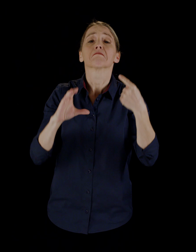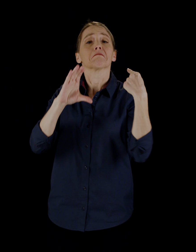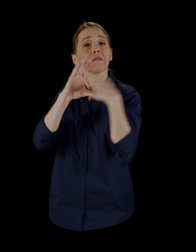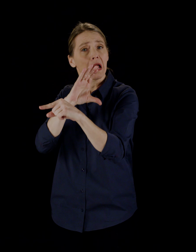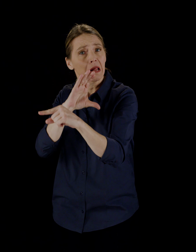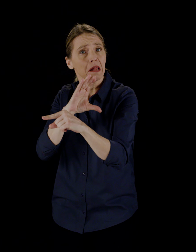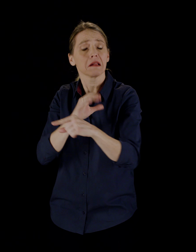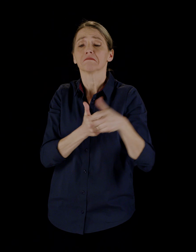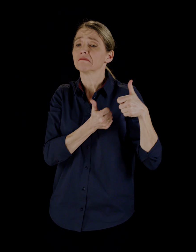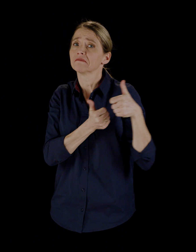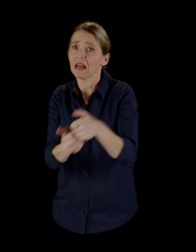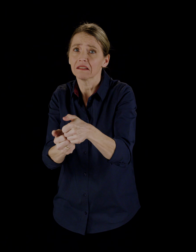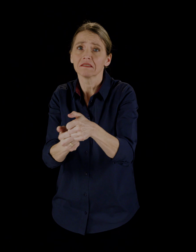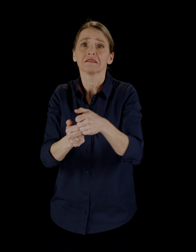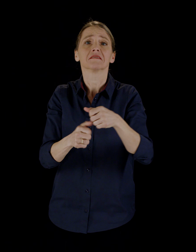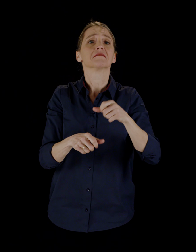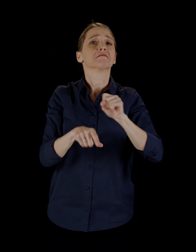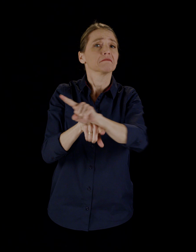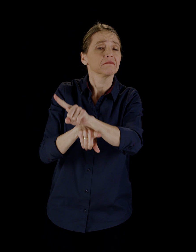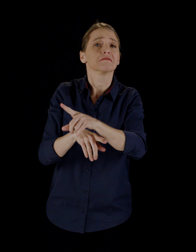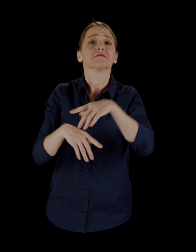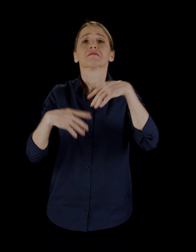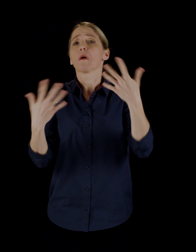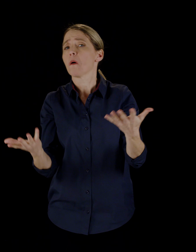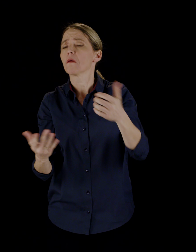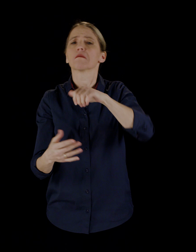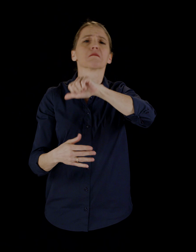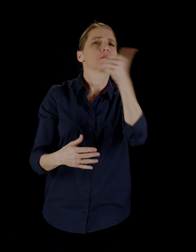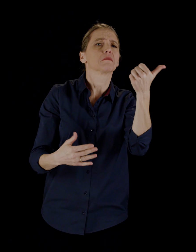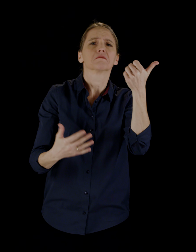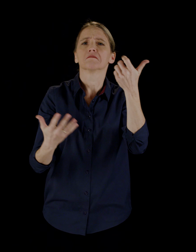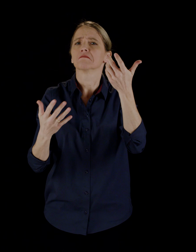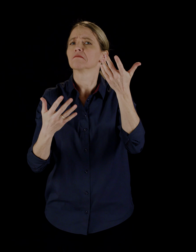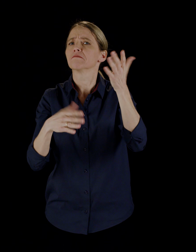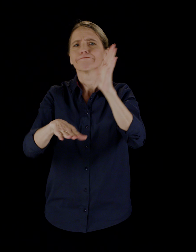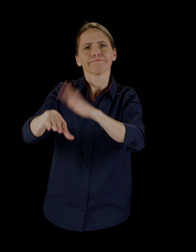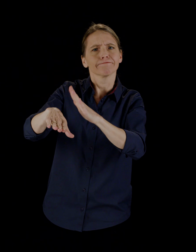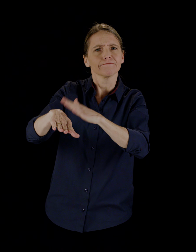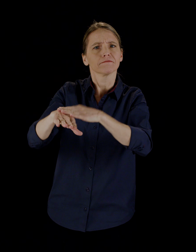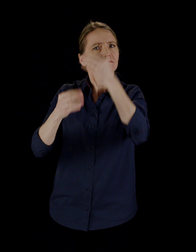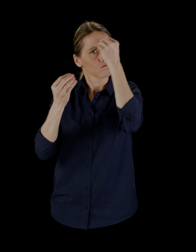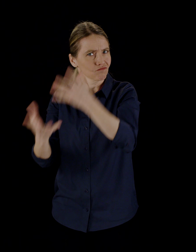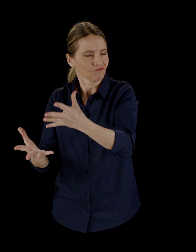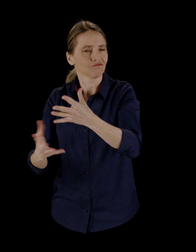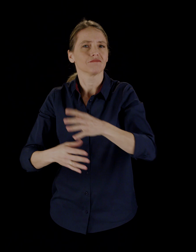help users avoid extra charges because they are able to better manage account activity